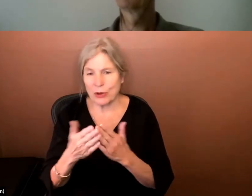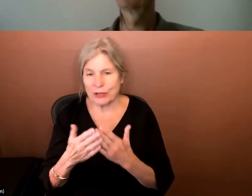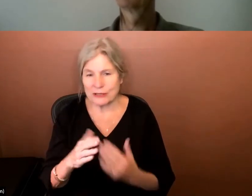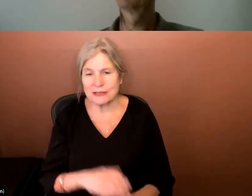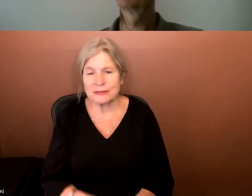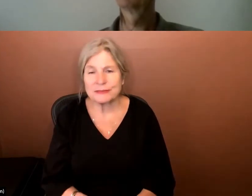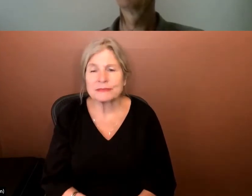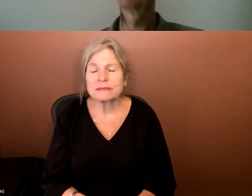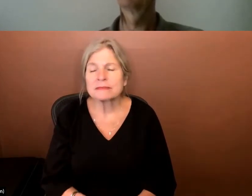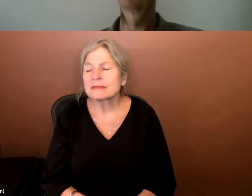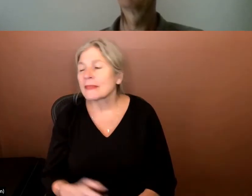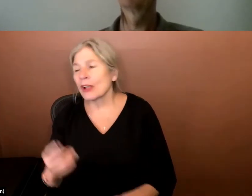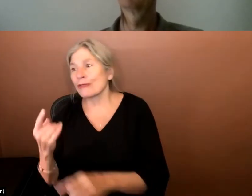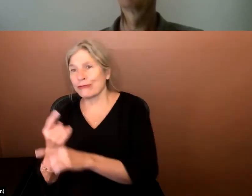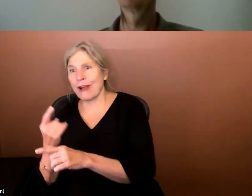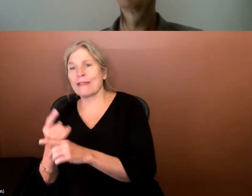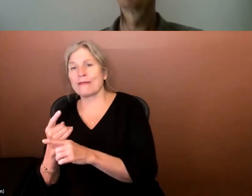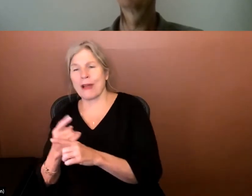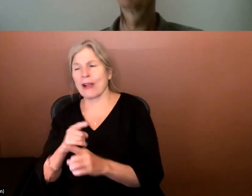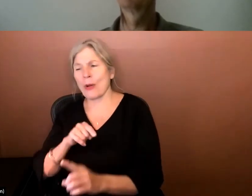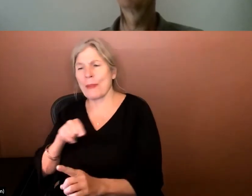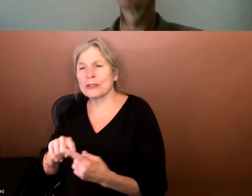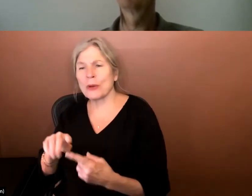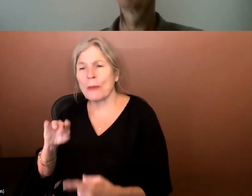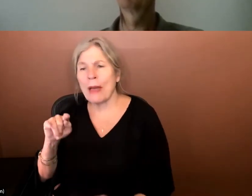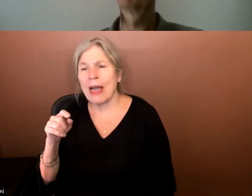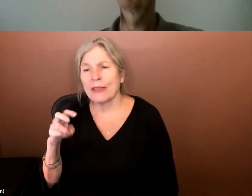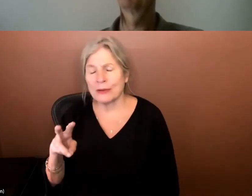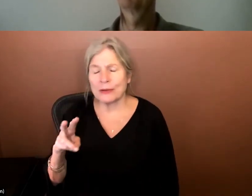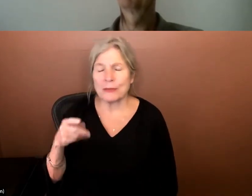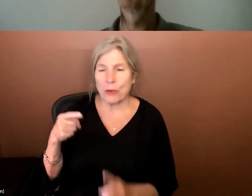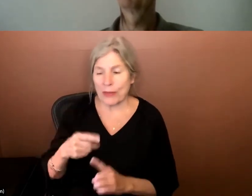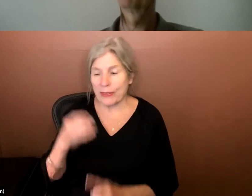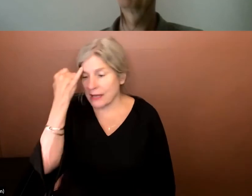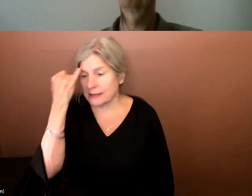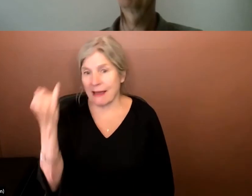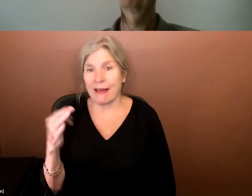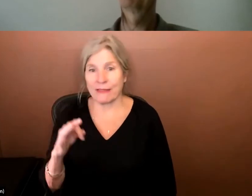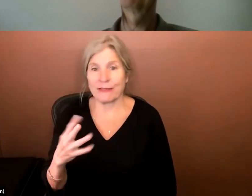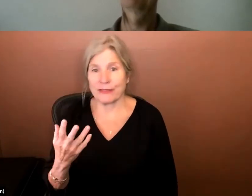going back to Matthew's, I think the whole idea of graphical